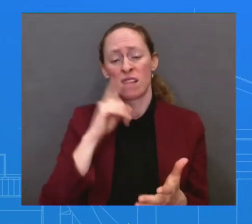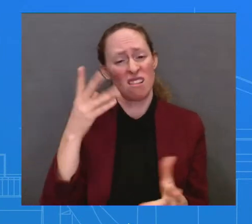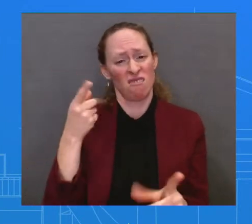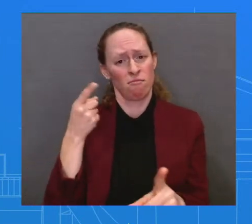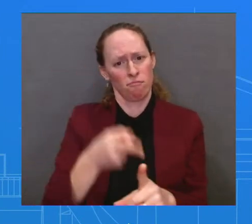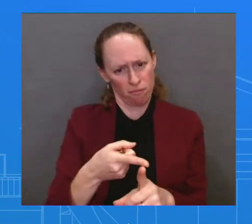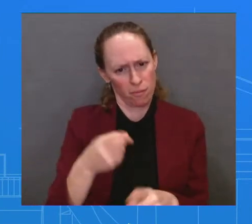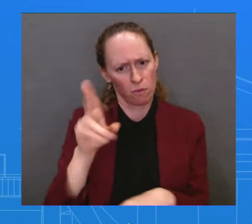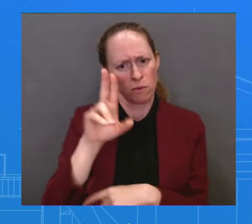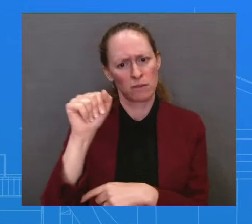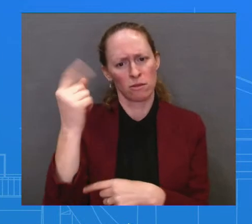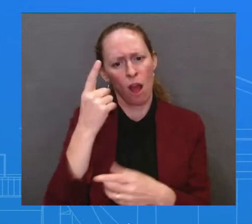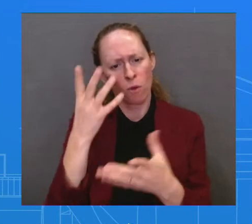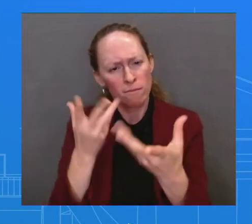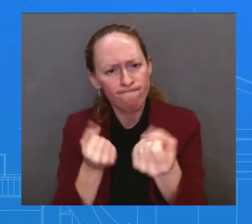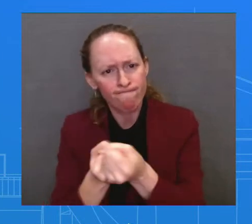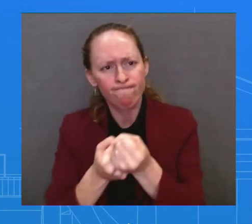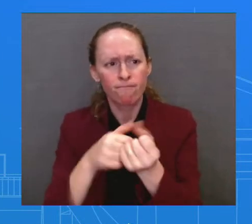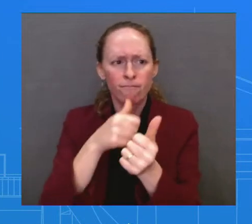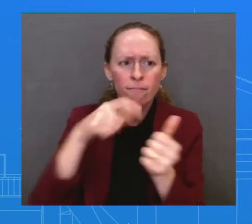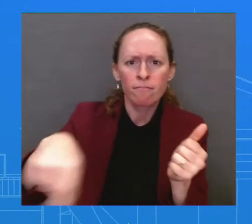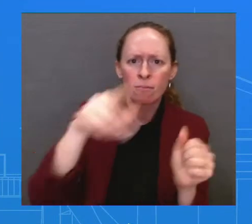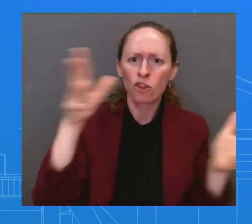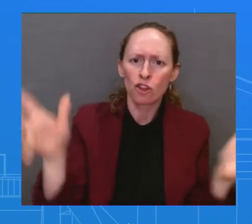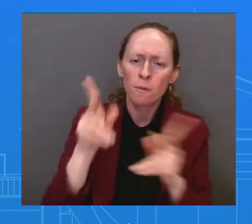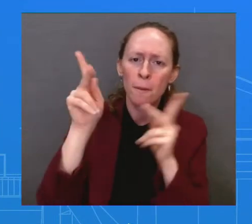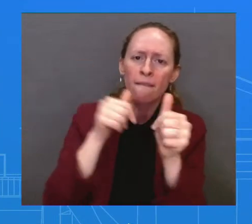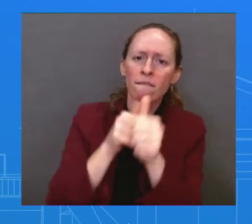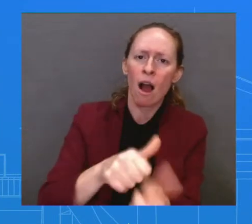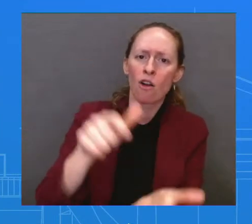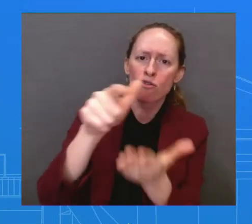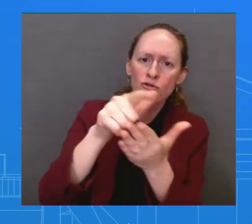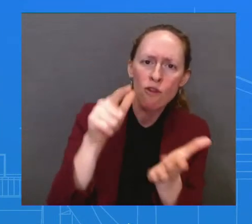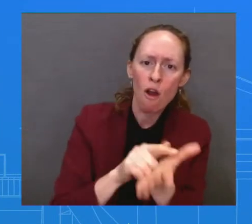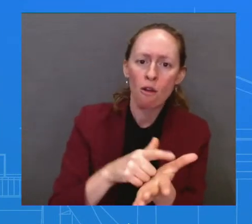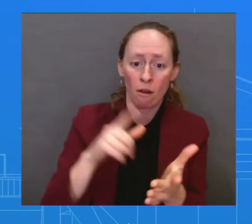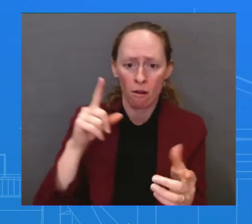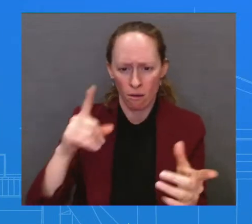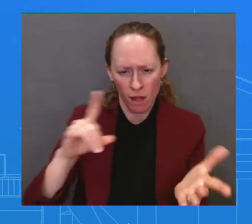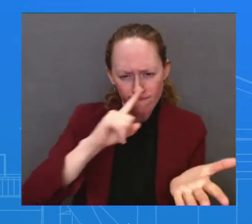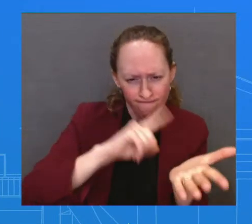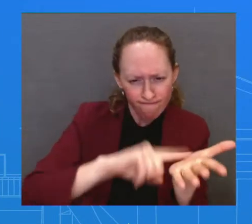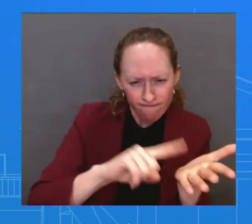and we will continue to stand for that until this fully plays its way out. So, you can go ahead, sorry. The Press: Hi.